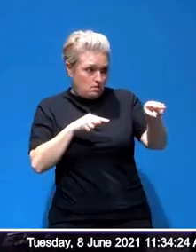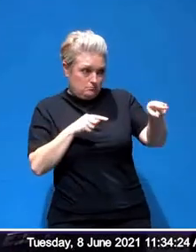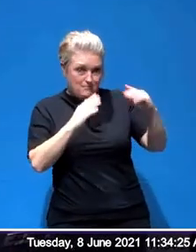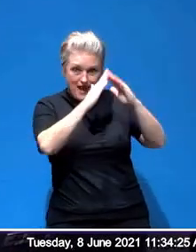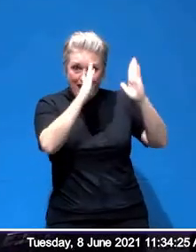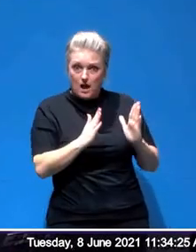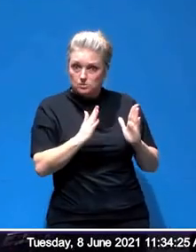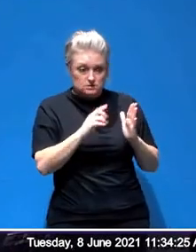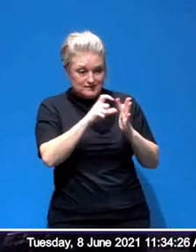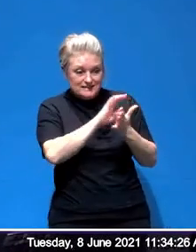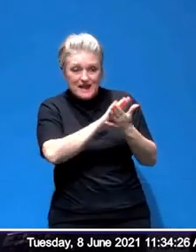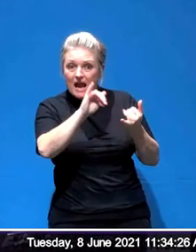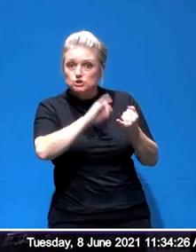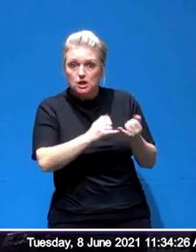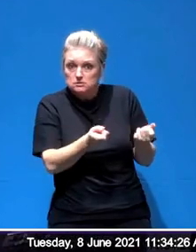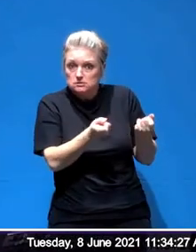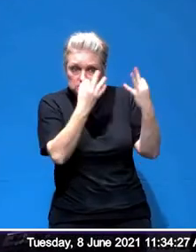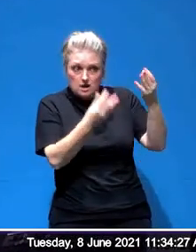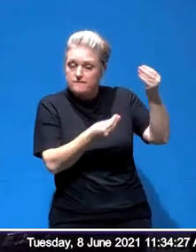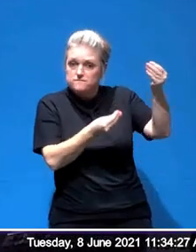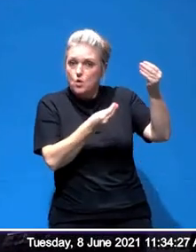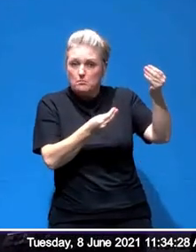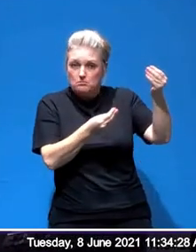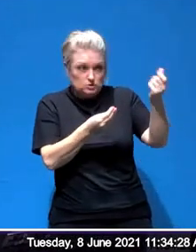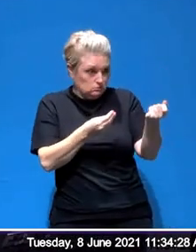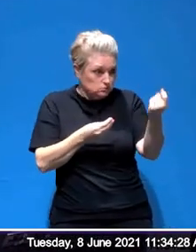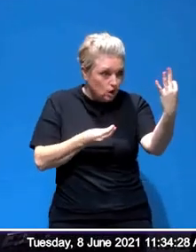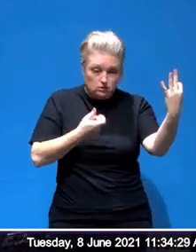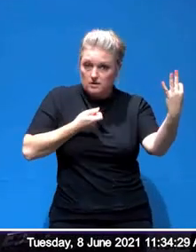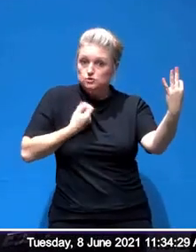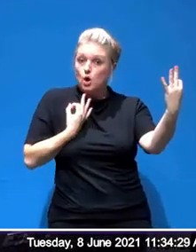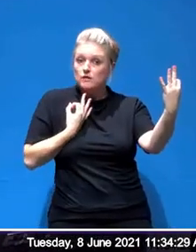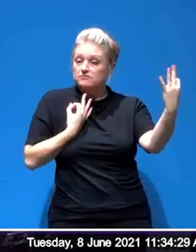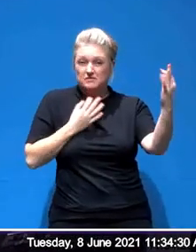knew that formalising an administration order is actually taking quite ---